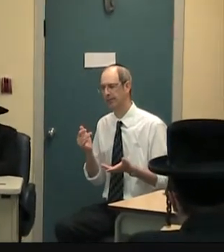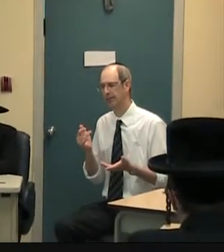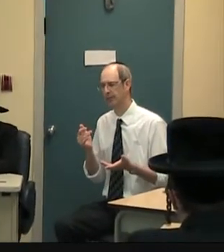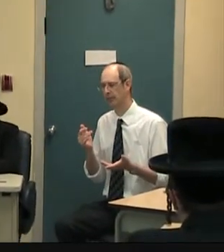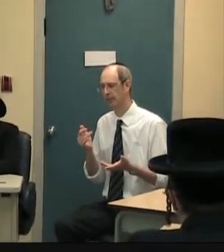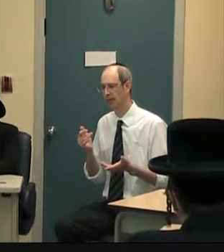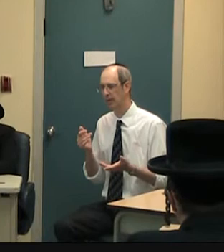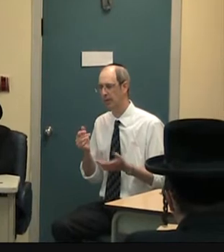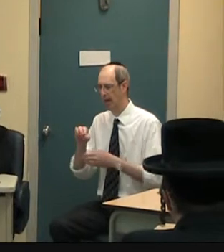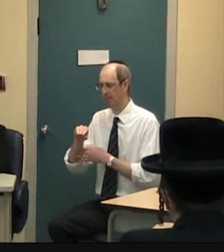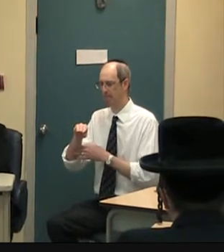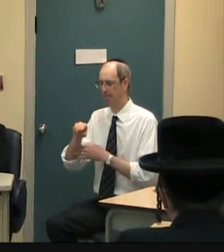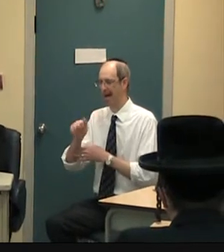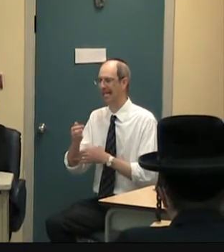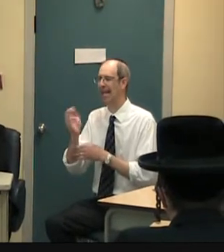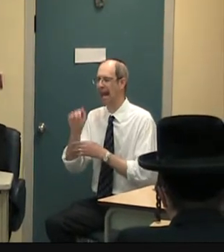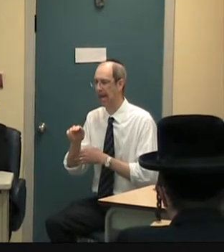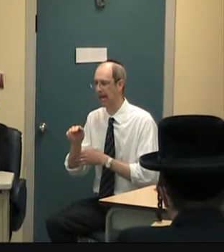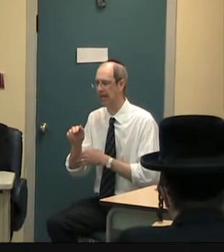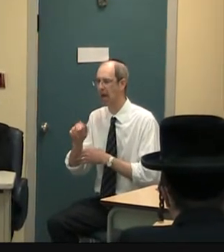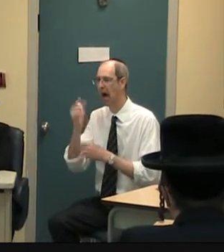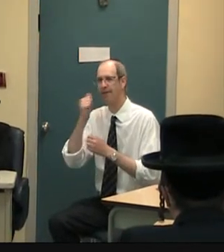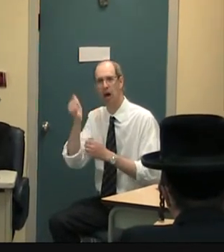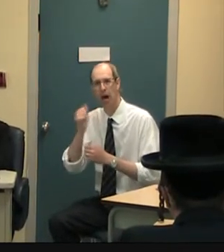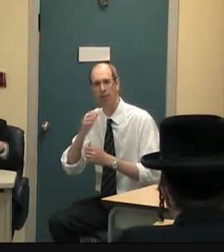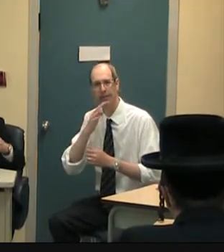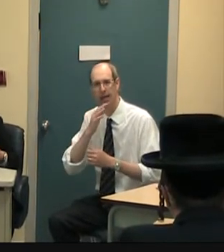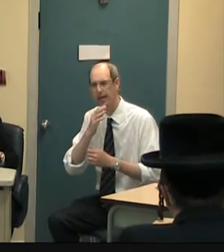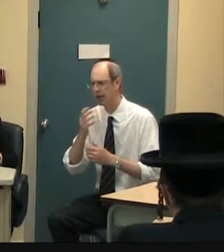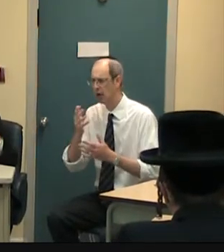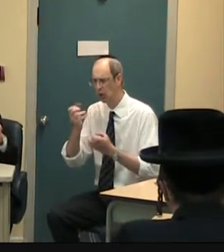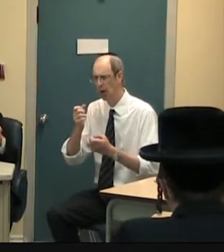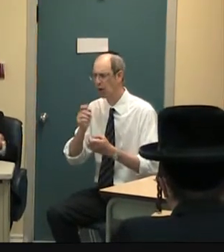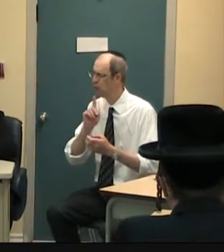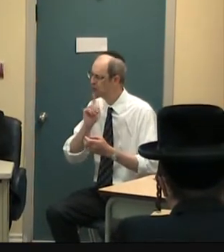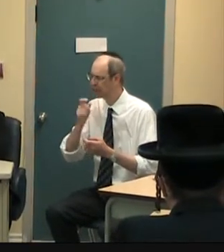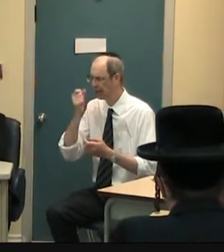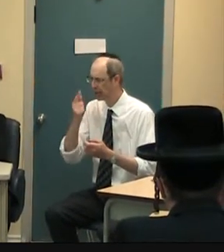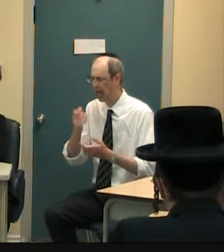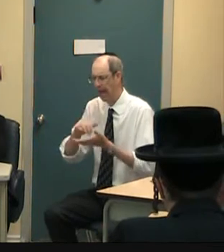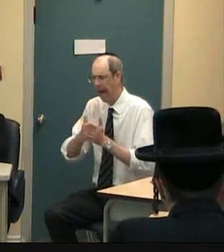the market of rome goes ahead and says if you want the basis for this minik if you want to understand how this mythic might Have started?